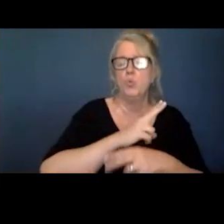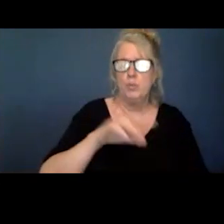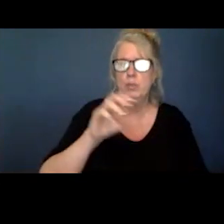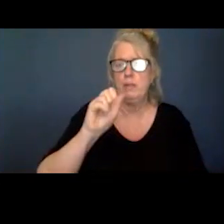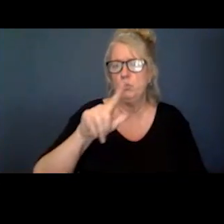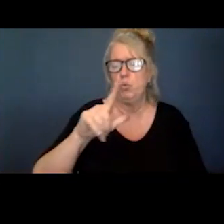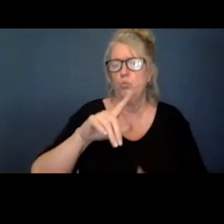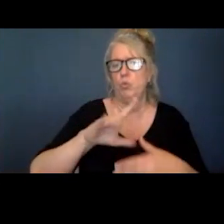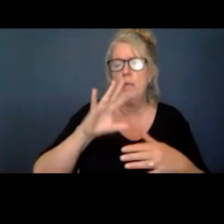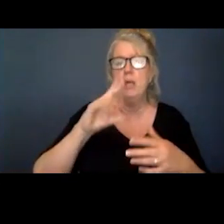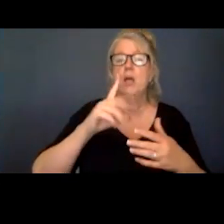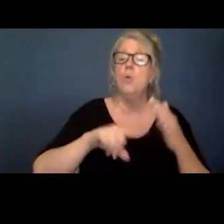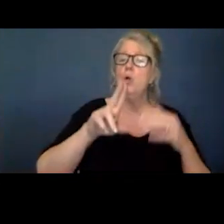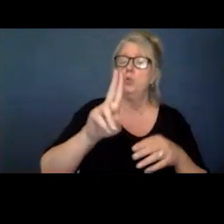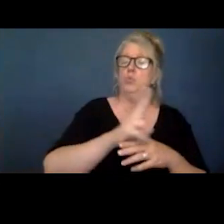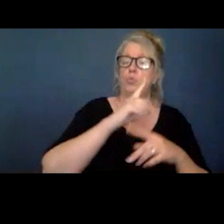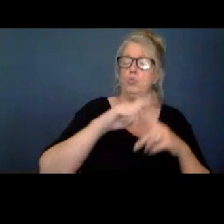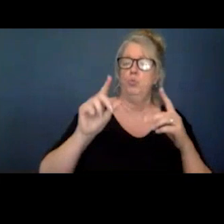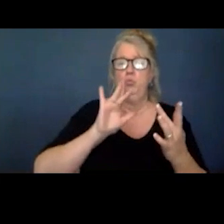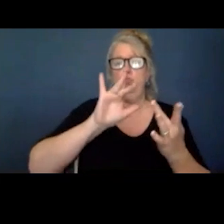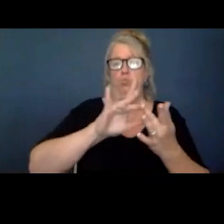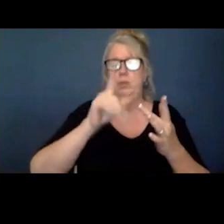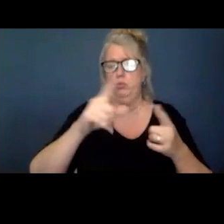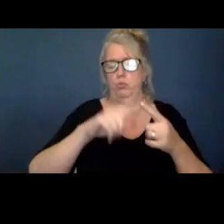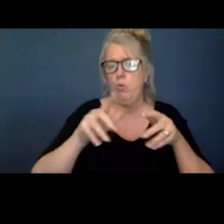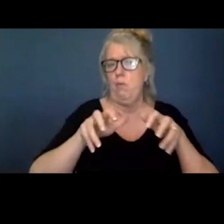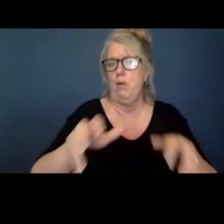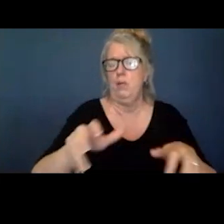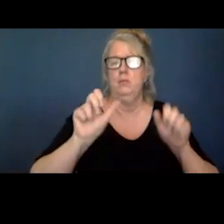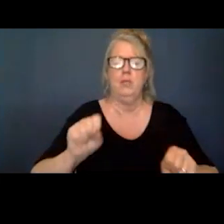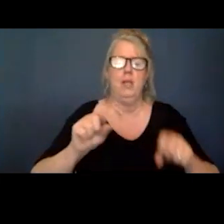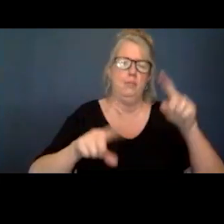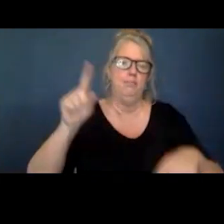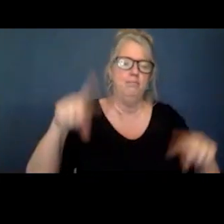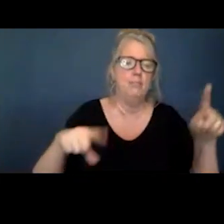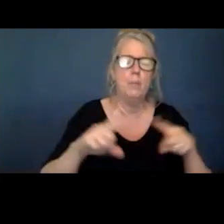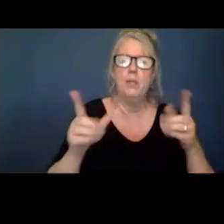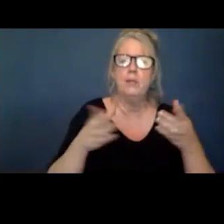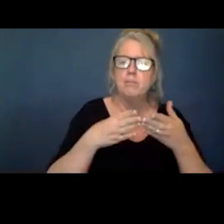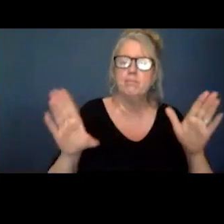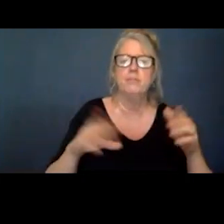platforms you use to reach your audience can vary widely, but generally developing social content